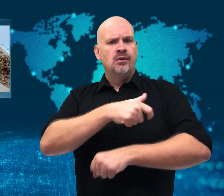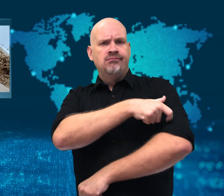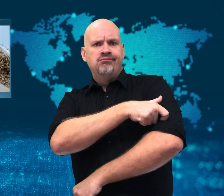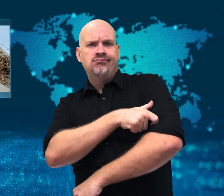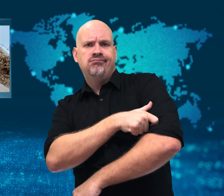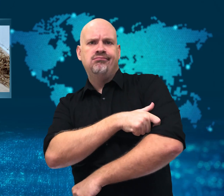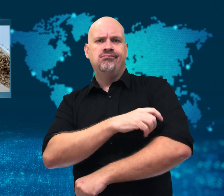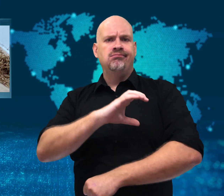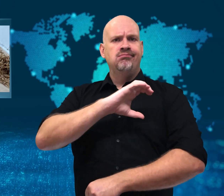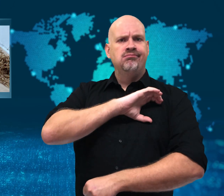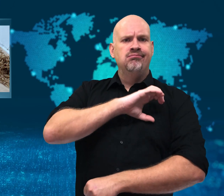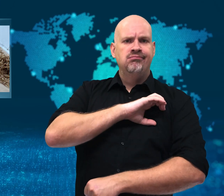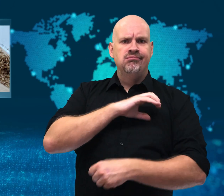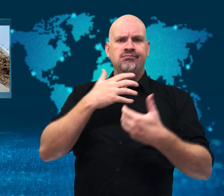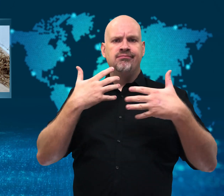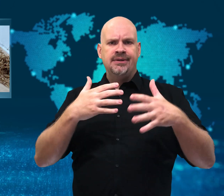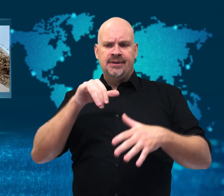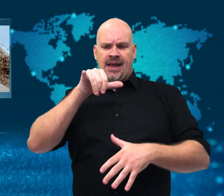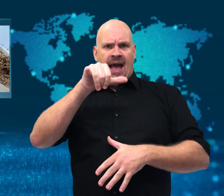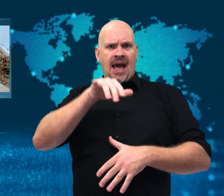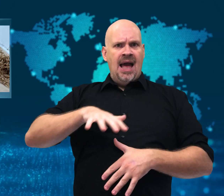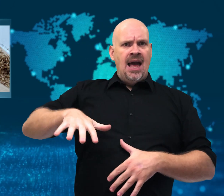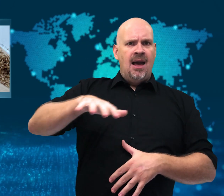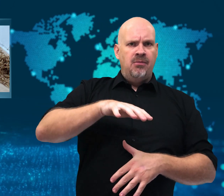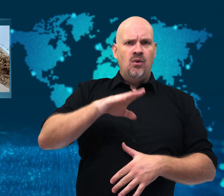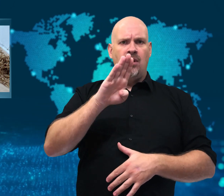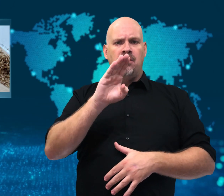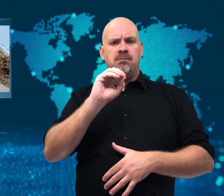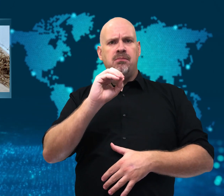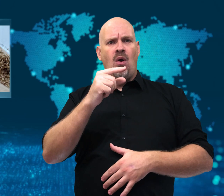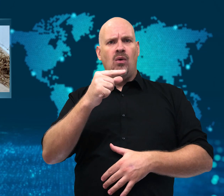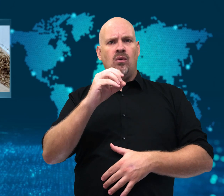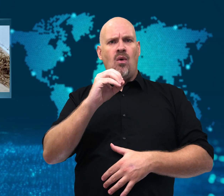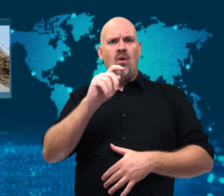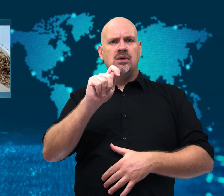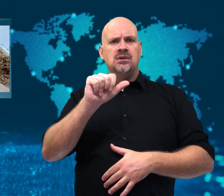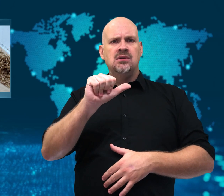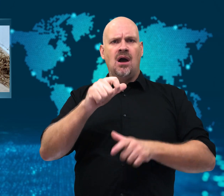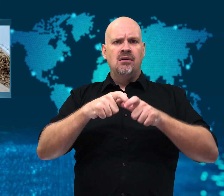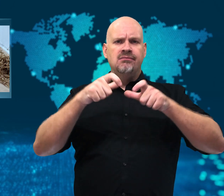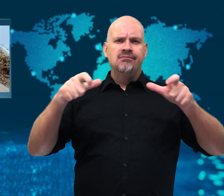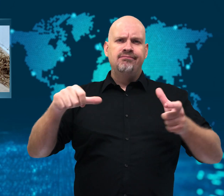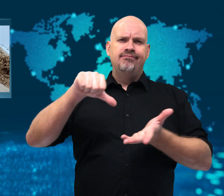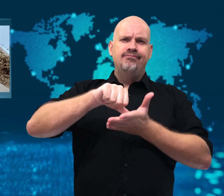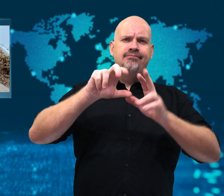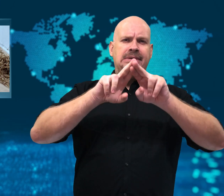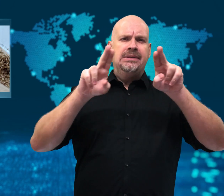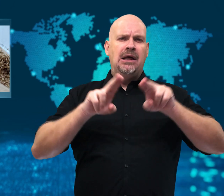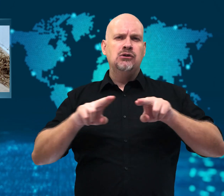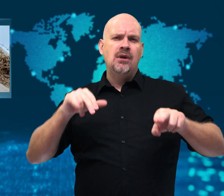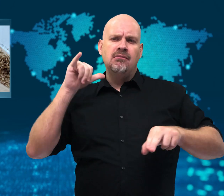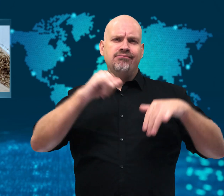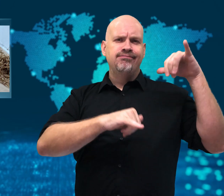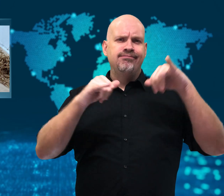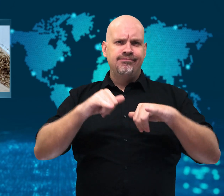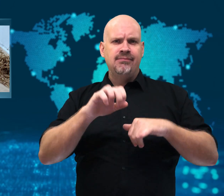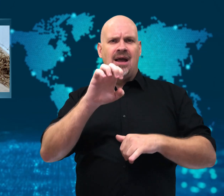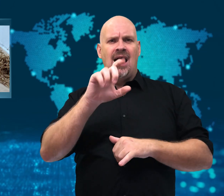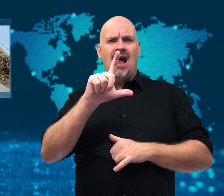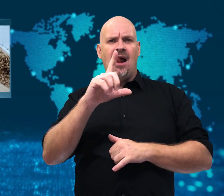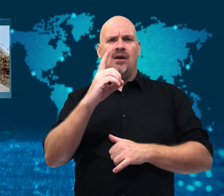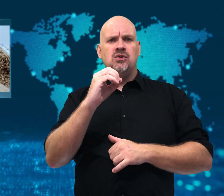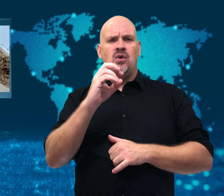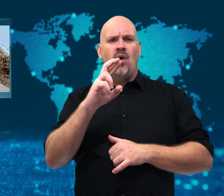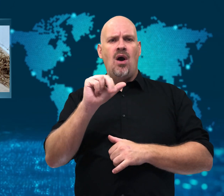Colombian authorities seized 3,493 shark fins and 117 kilograms of